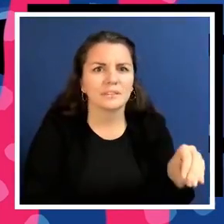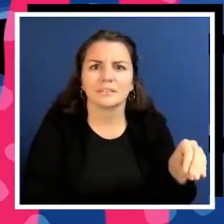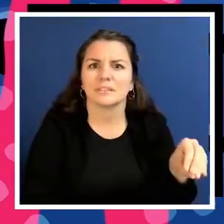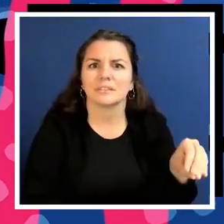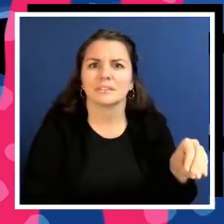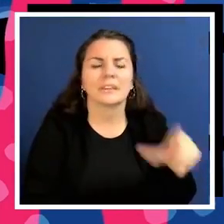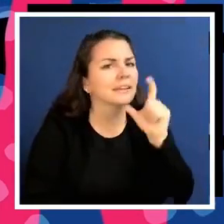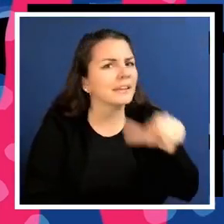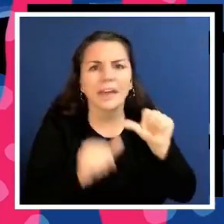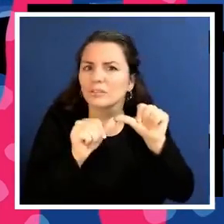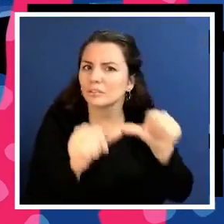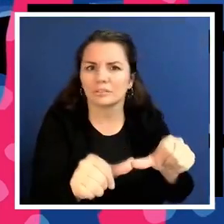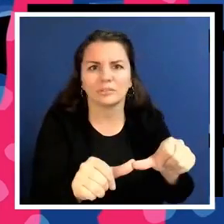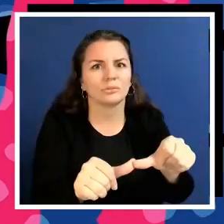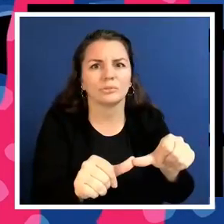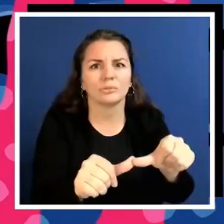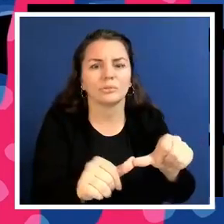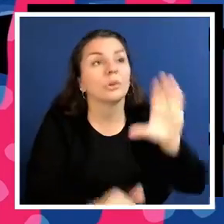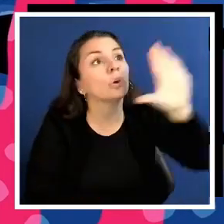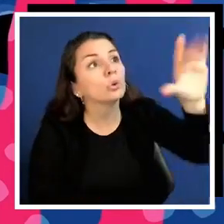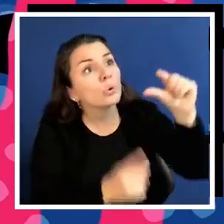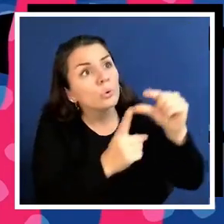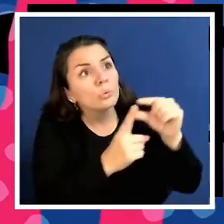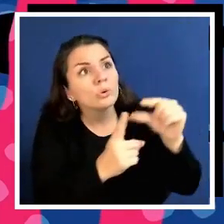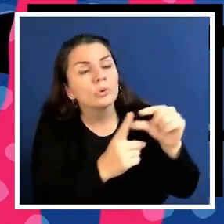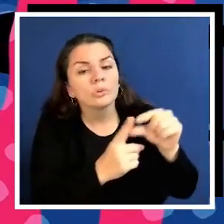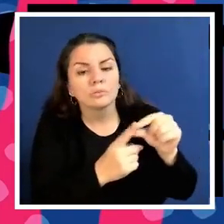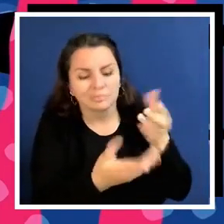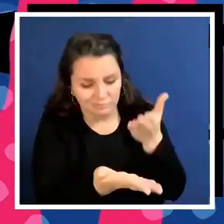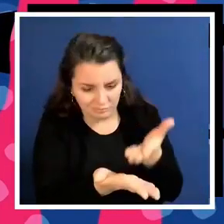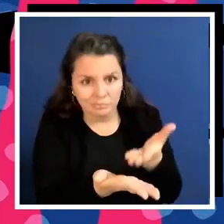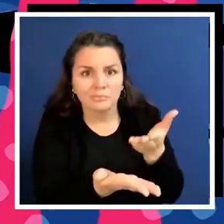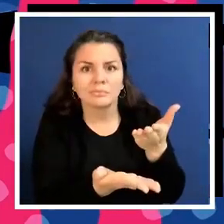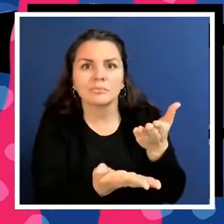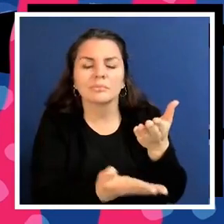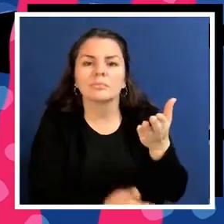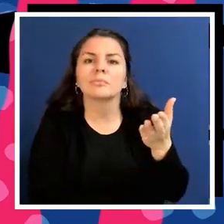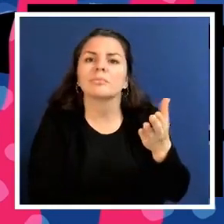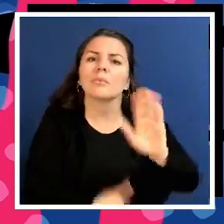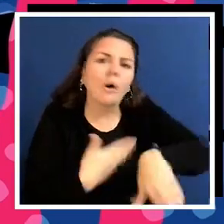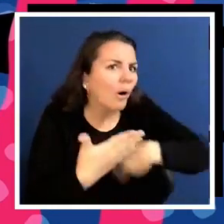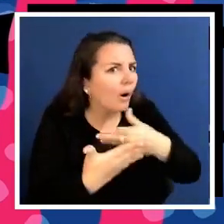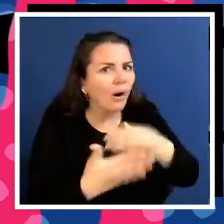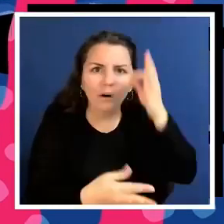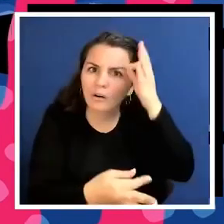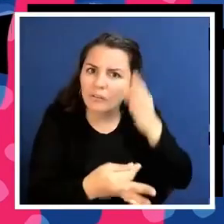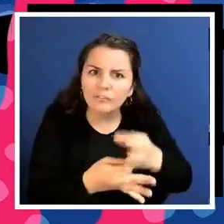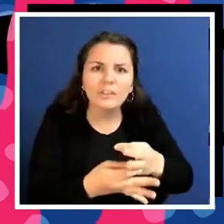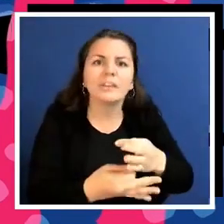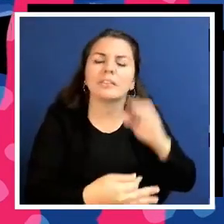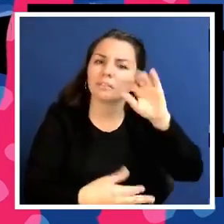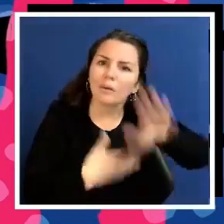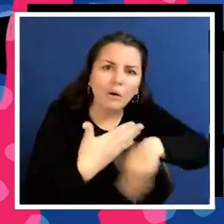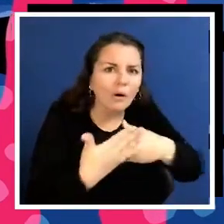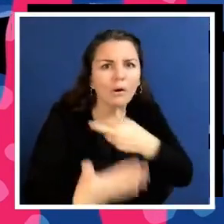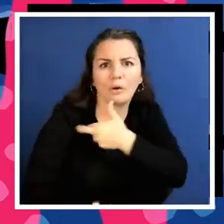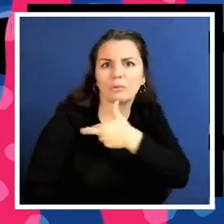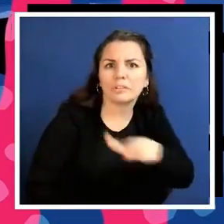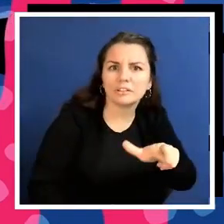GRACE. OVER HALF OF OUR CHILDREN IN THIS COUNTRY ARE LIVING IN POVERTY AND IT DOES NOT HAVE TO